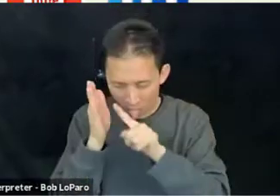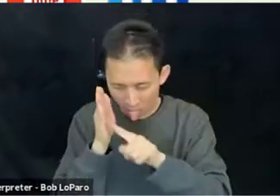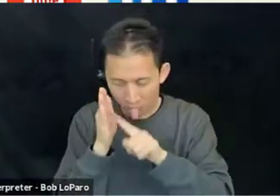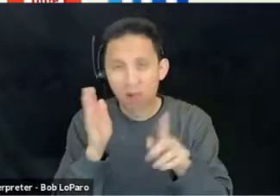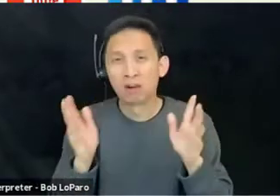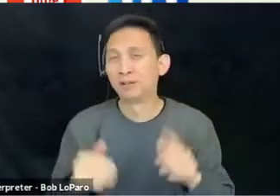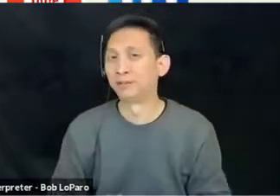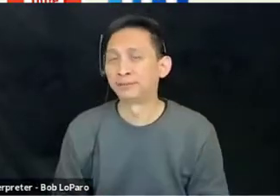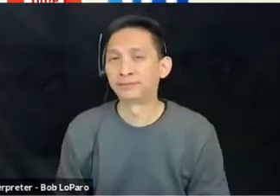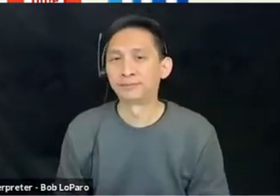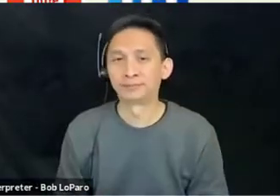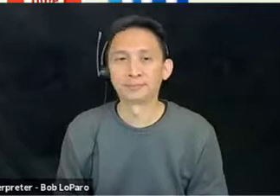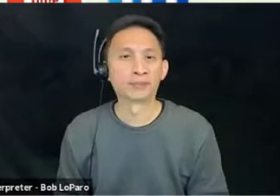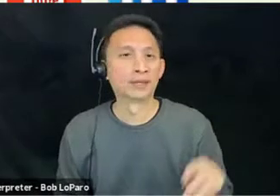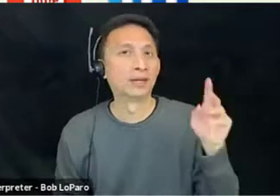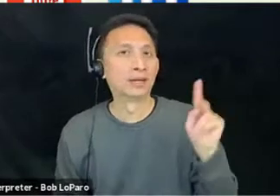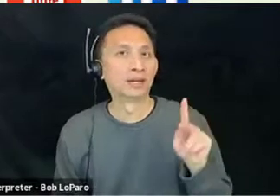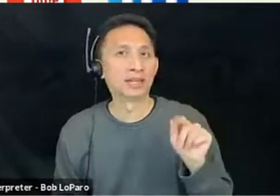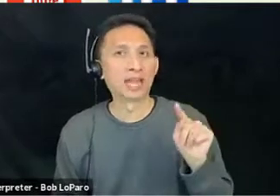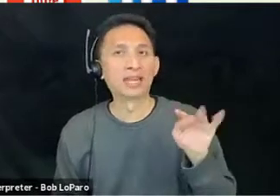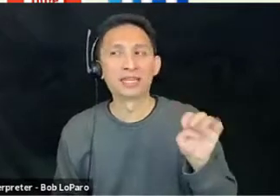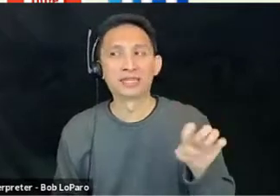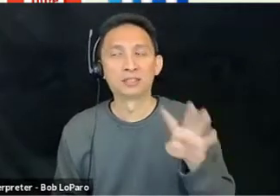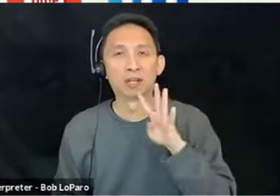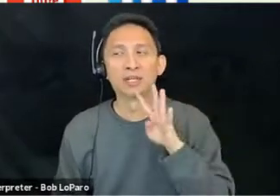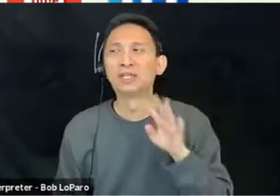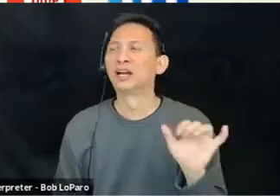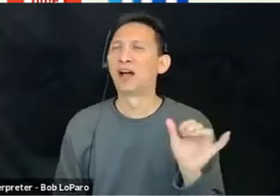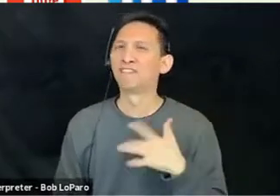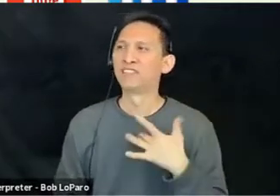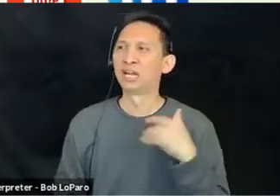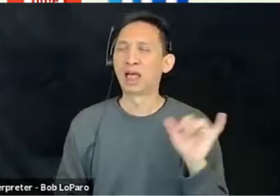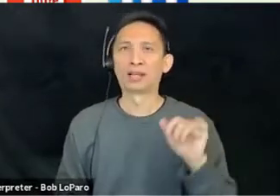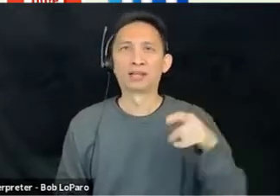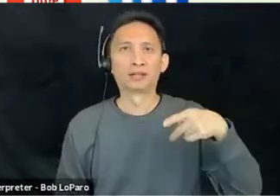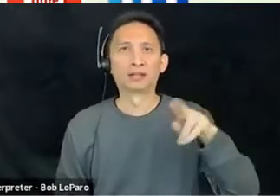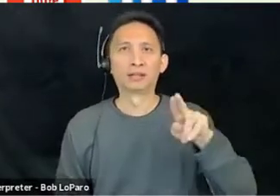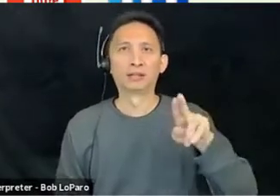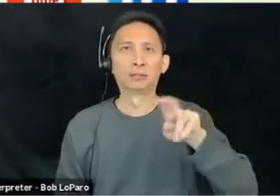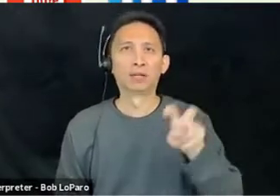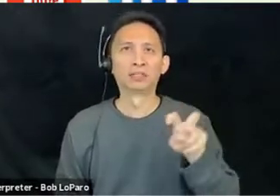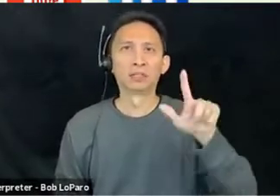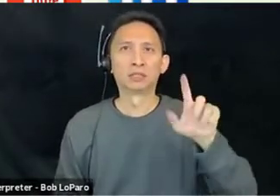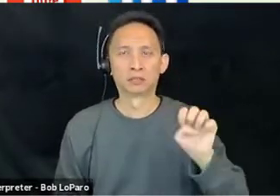I think a lot of us use the puzzle pieces because we had so many and we didn't know what the end picture was gonna look like,